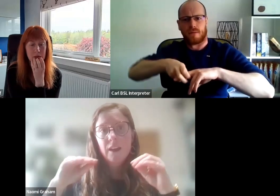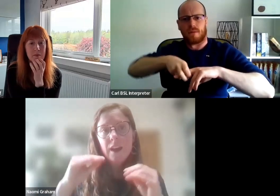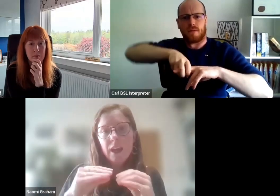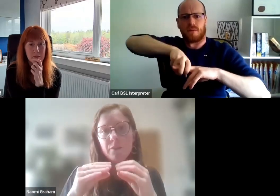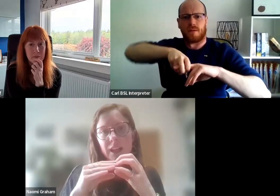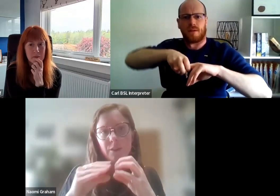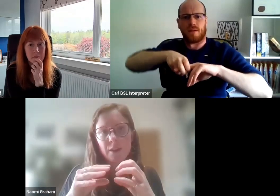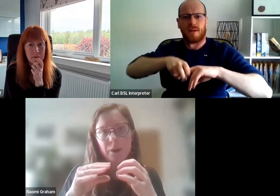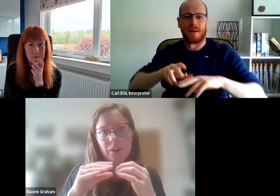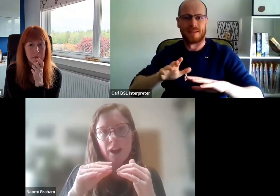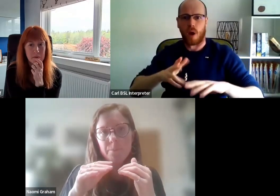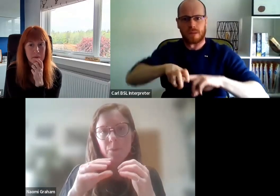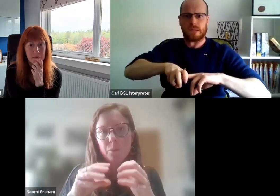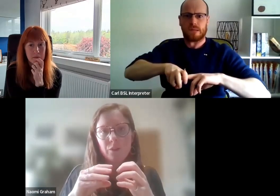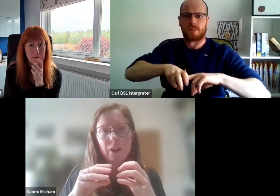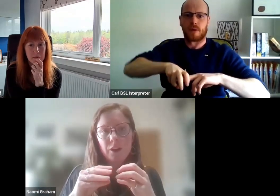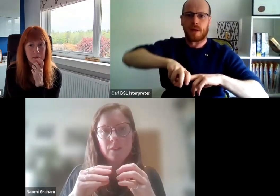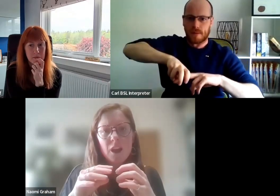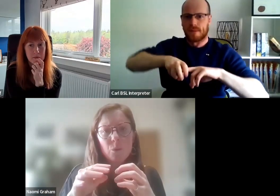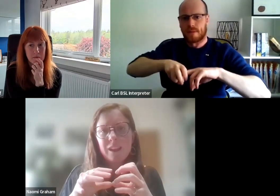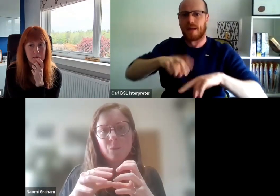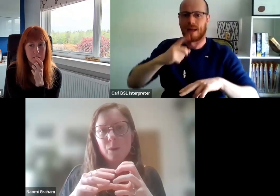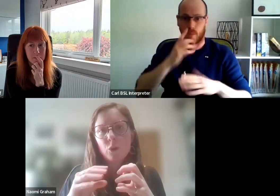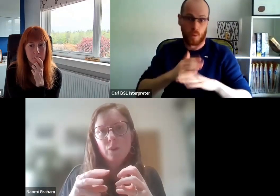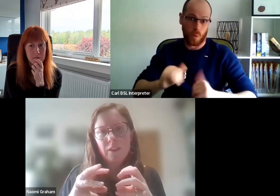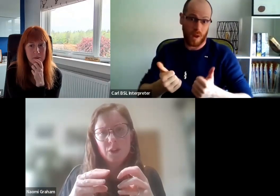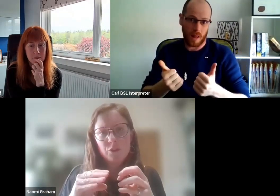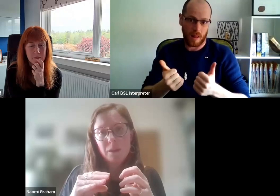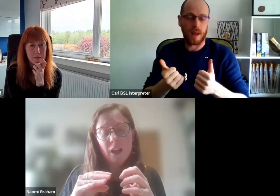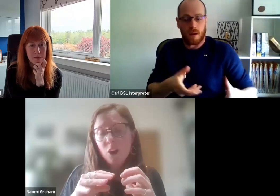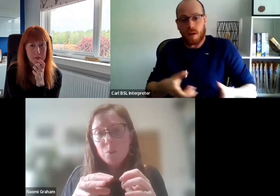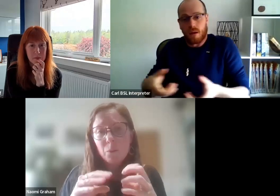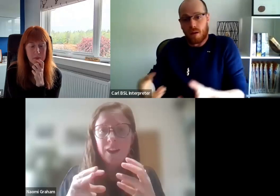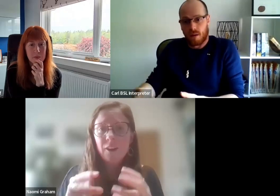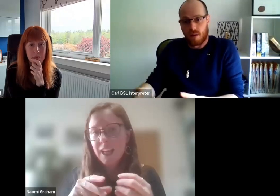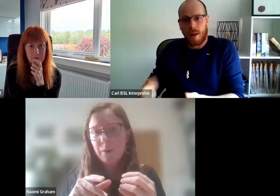if I give someone one of those, will it will not all the other children be like 'oh, but why don't